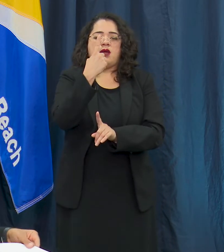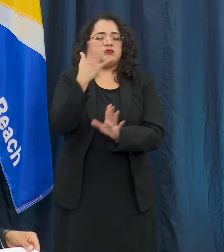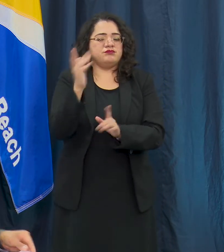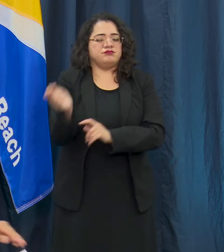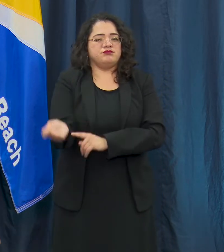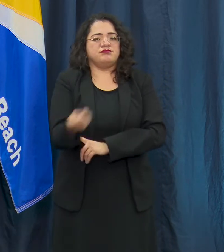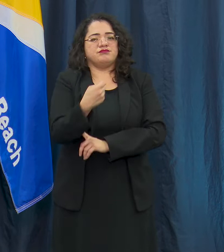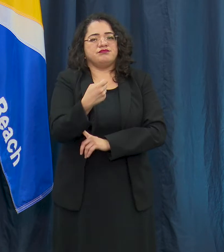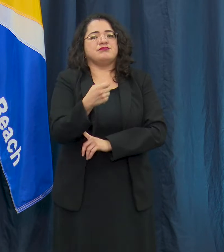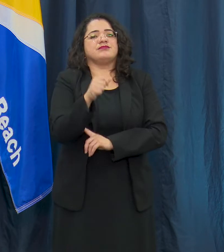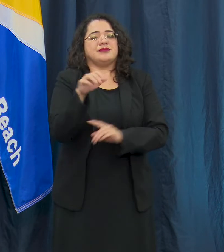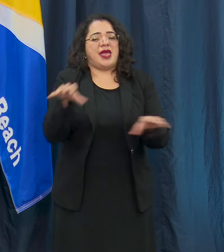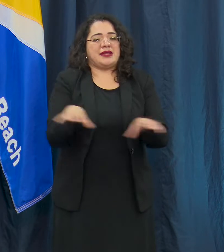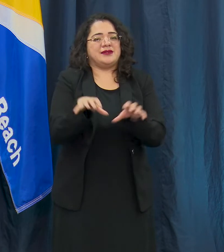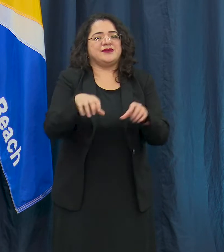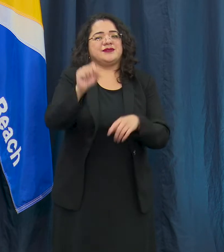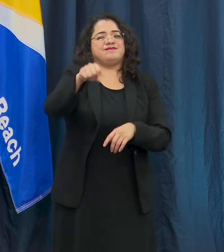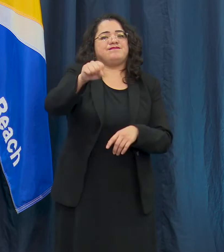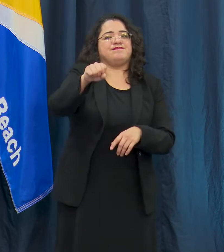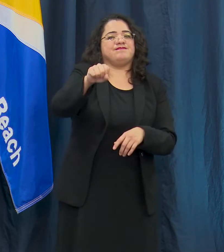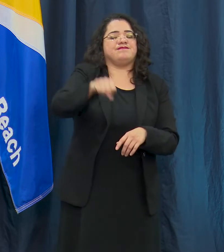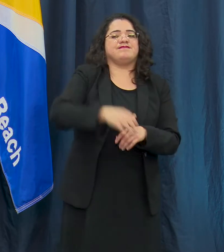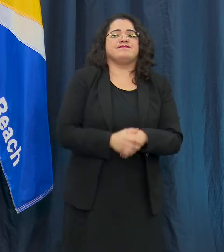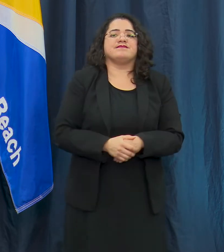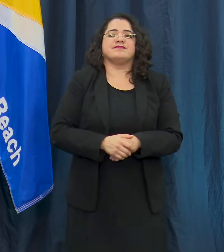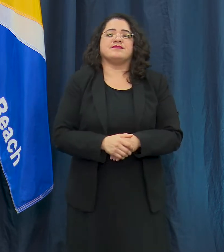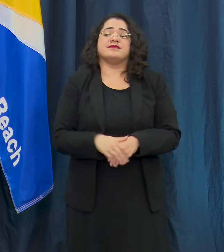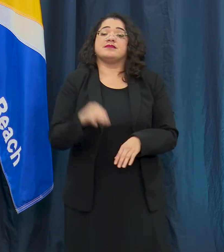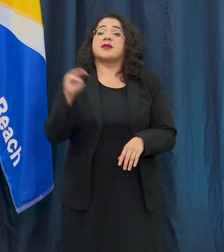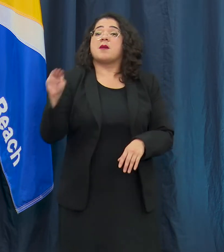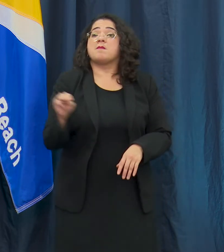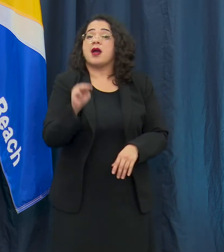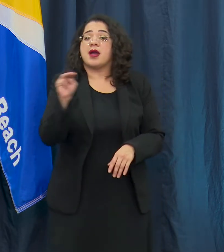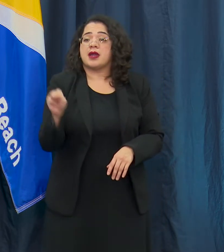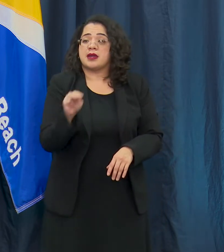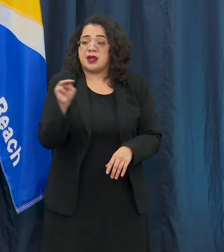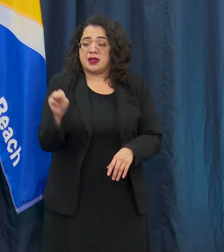then of course on Mondays we are reopening just also a little bit